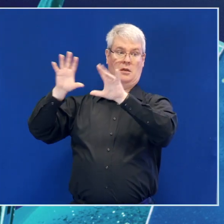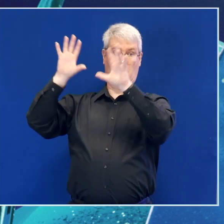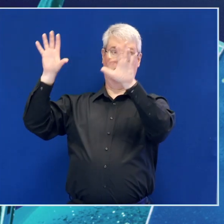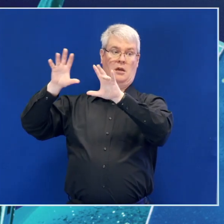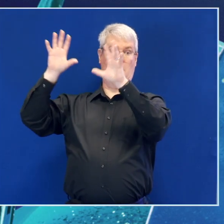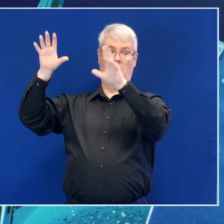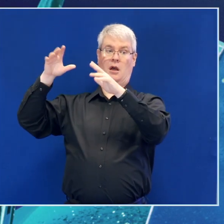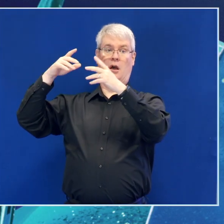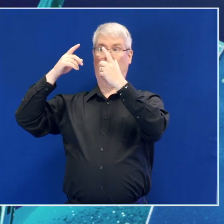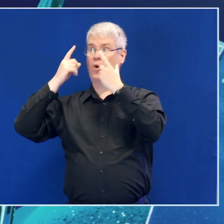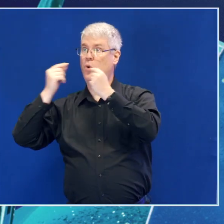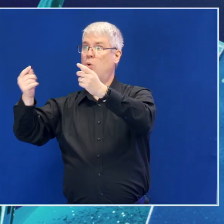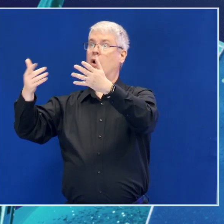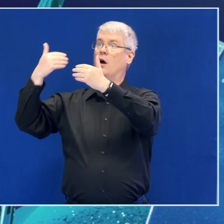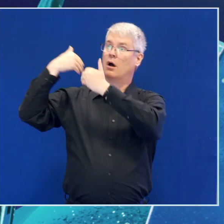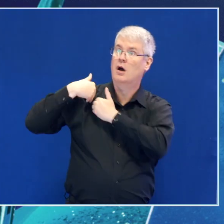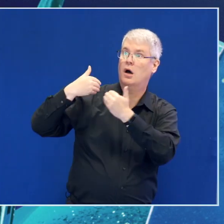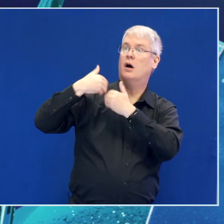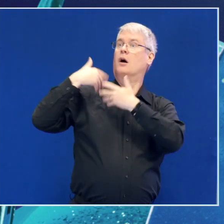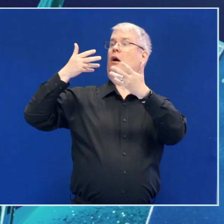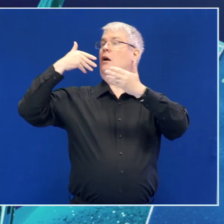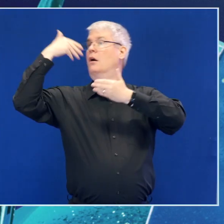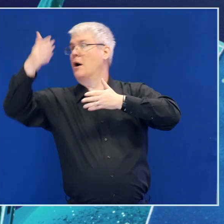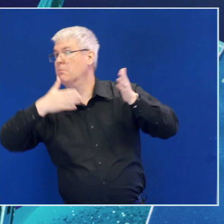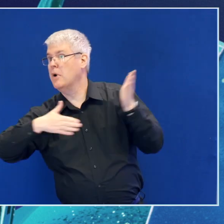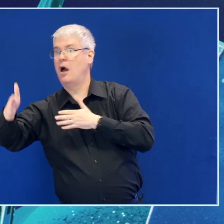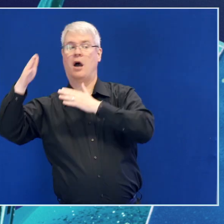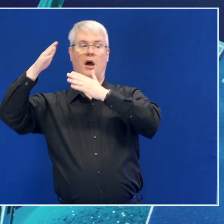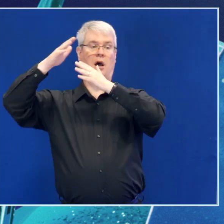all kinds of information, but it's a lot of information.